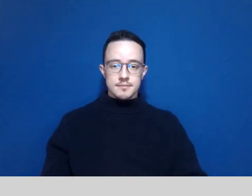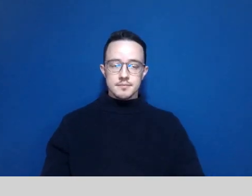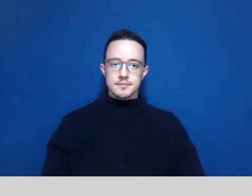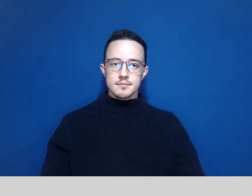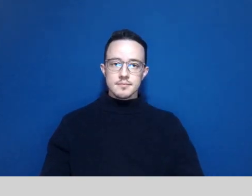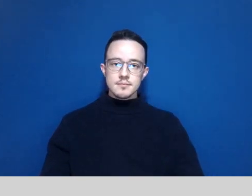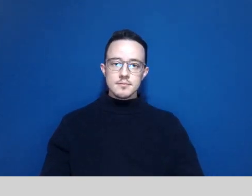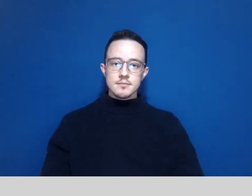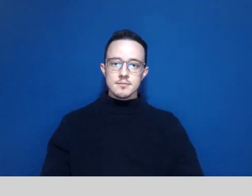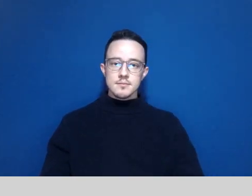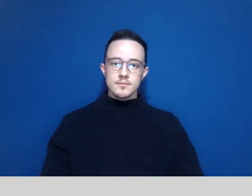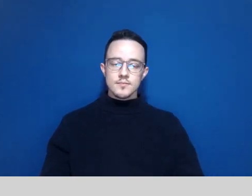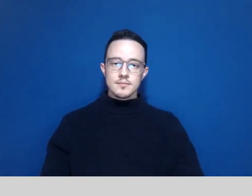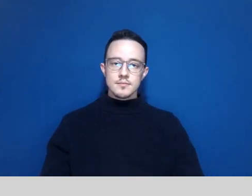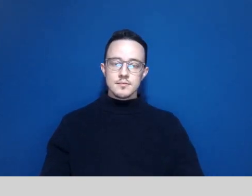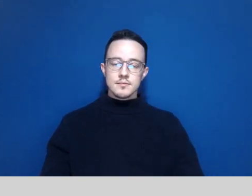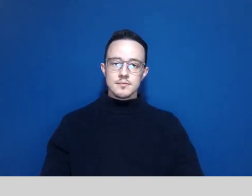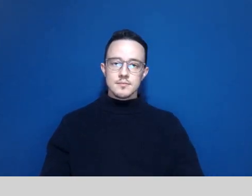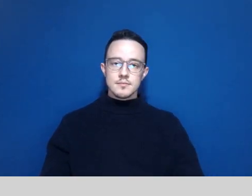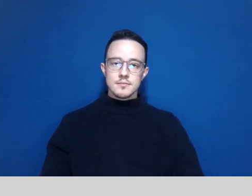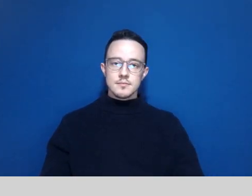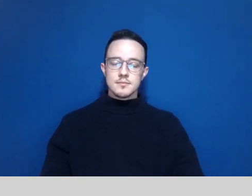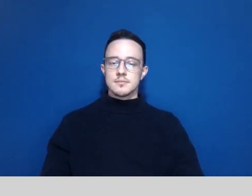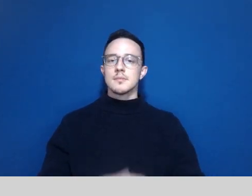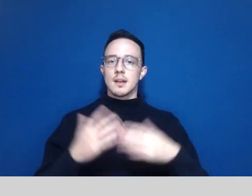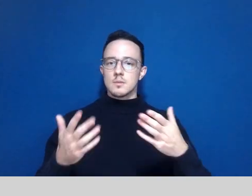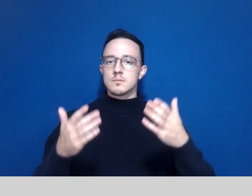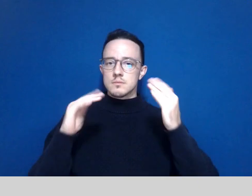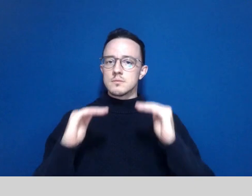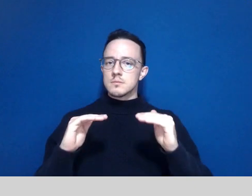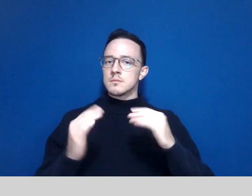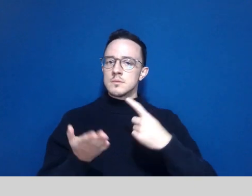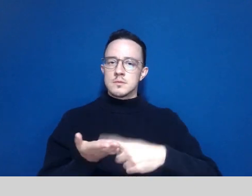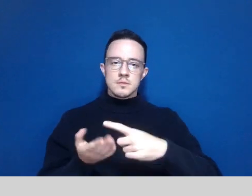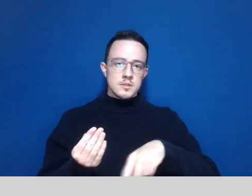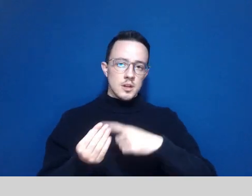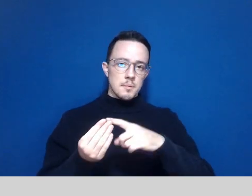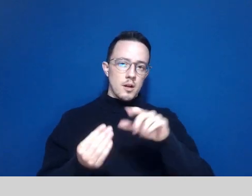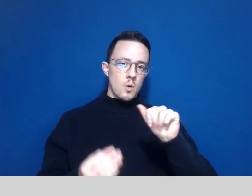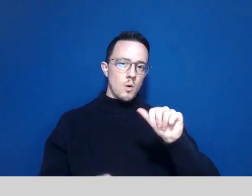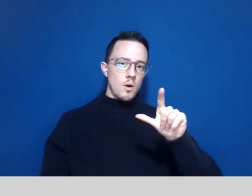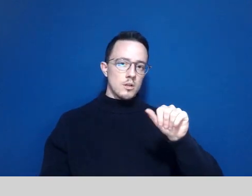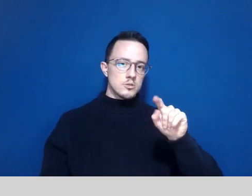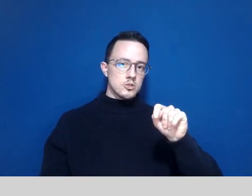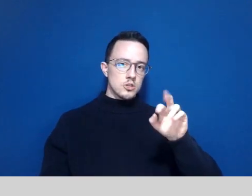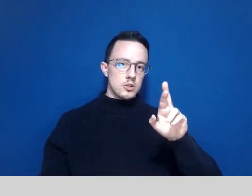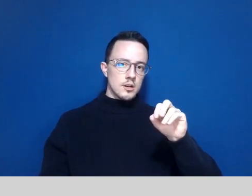but I wanted to get over to here to where you can see these items called alternatives.